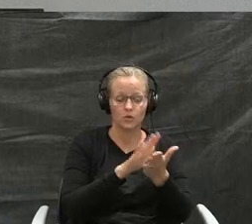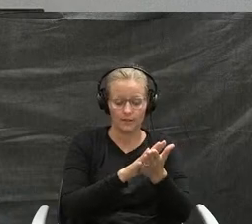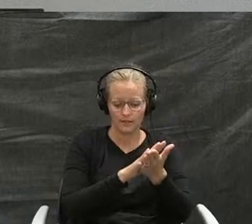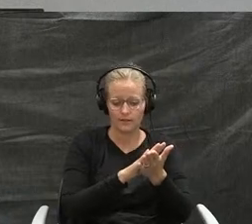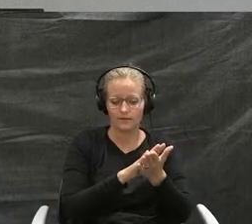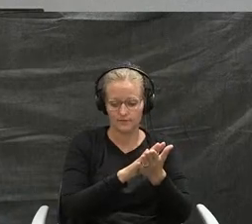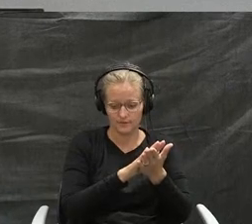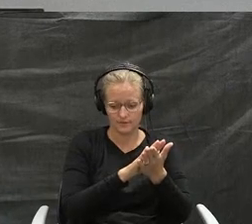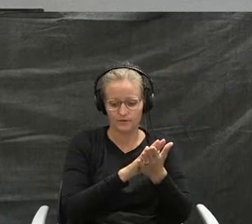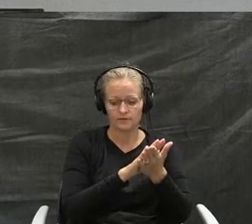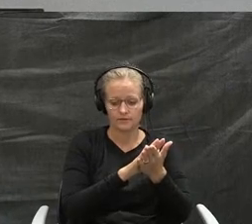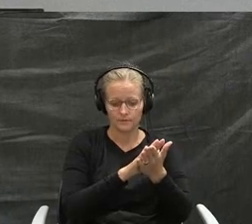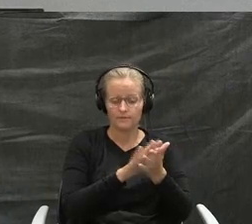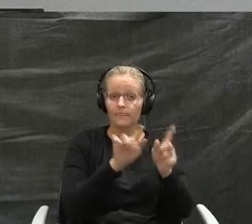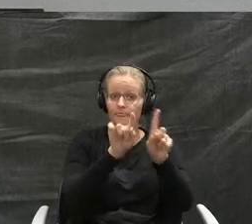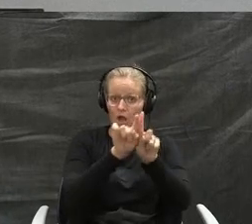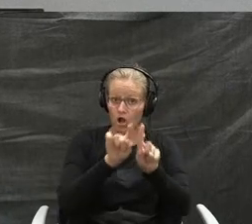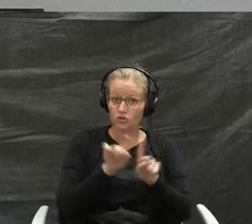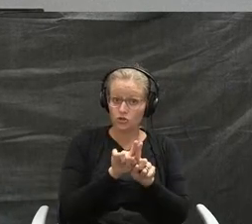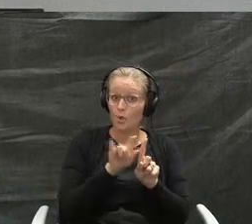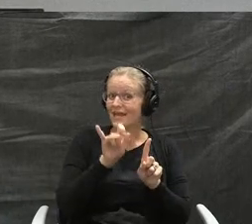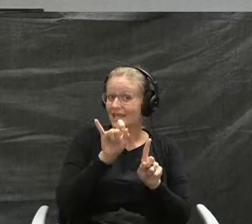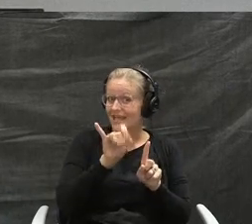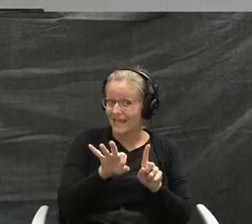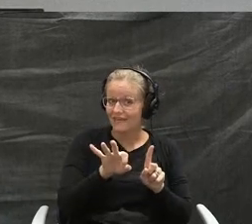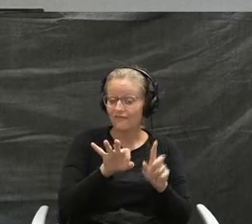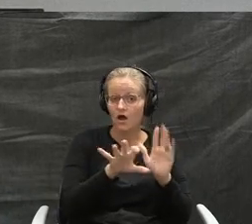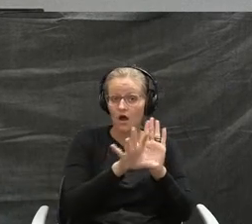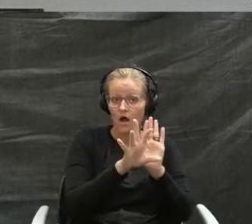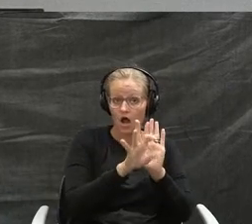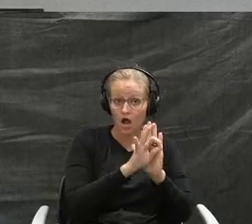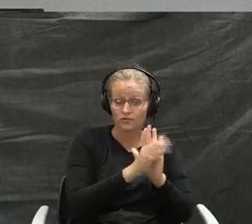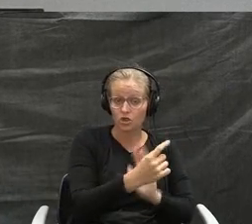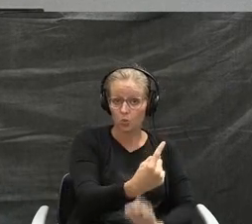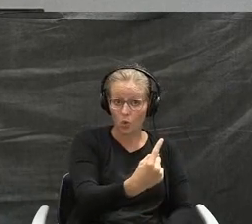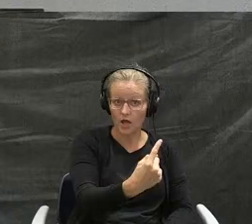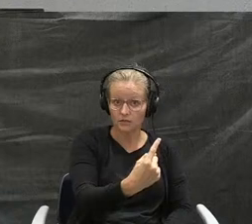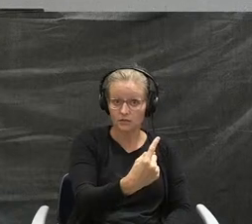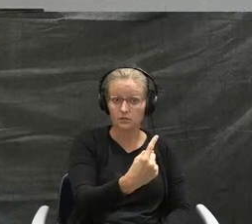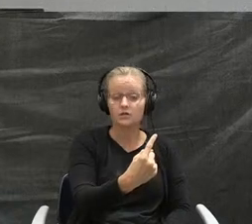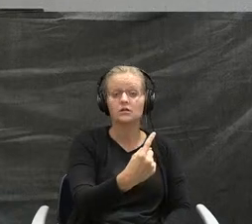event of option one school will not be what we remember. As you